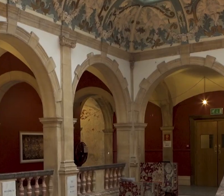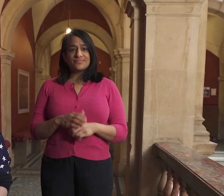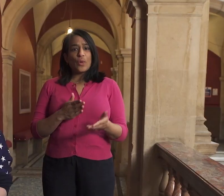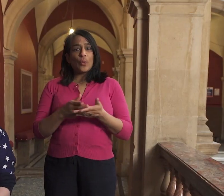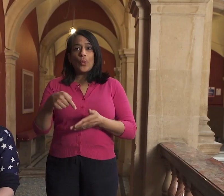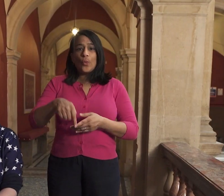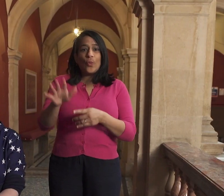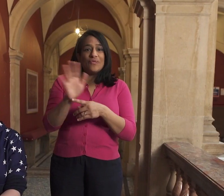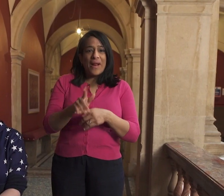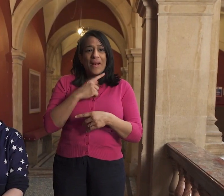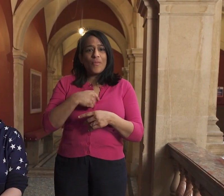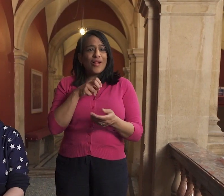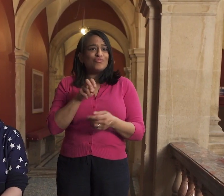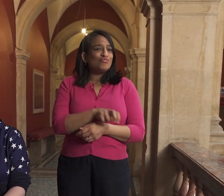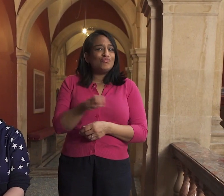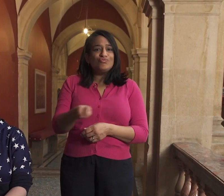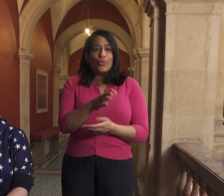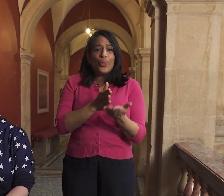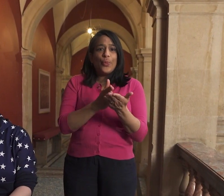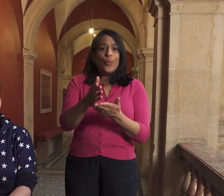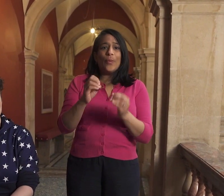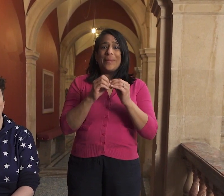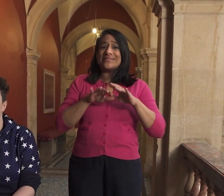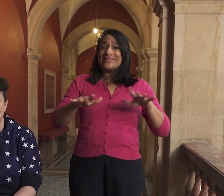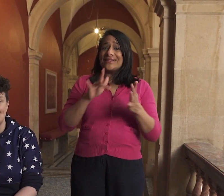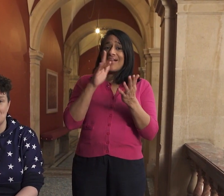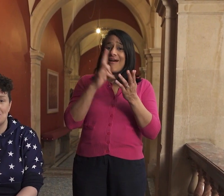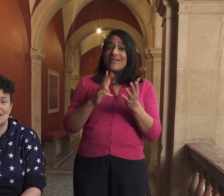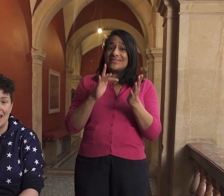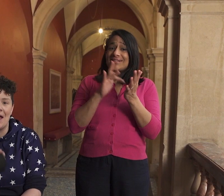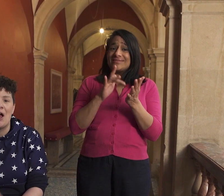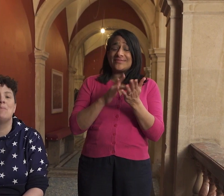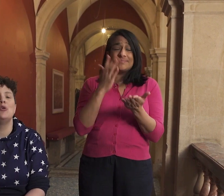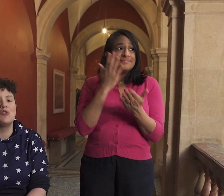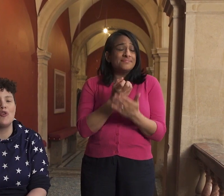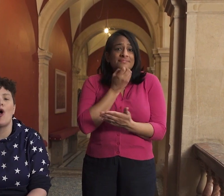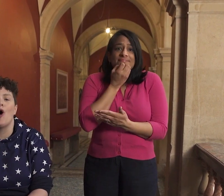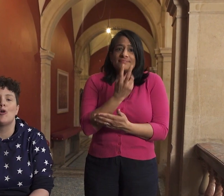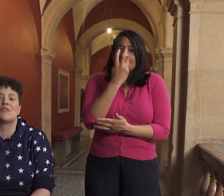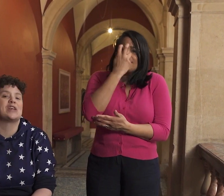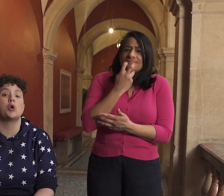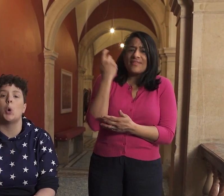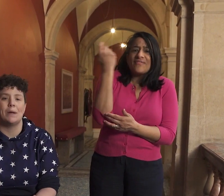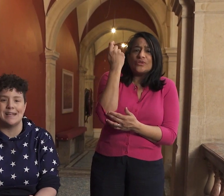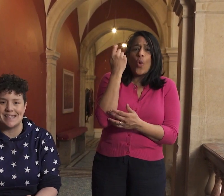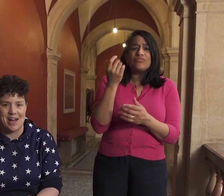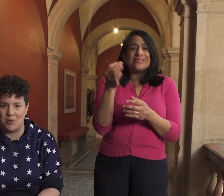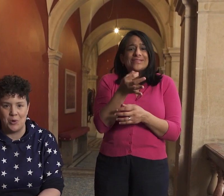Throughout the film we’ll be moving through Battersea Arts Centre biscuit a beautiful old Victorian town hall,